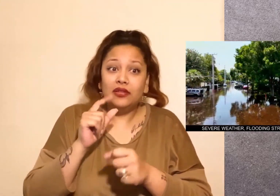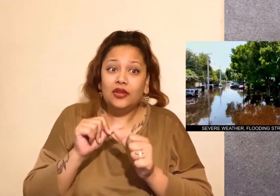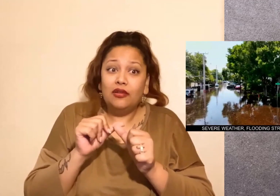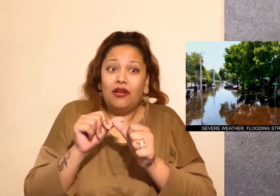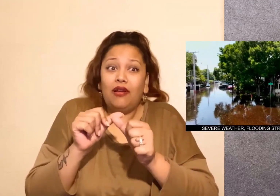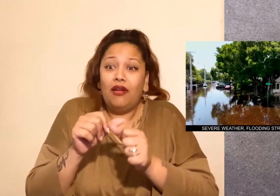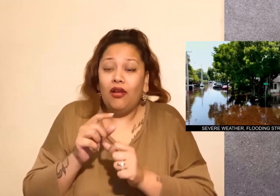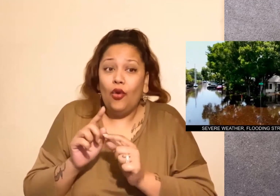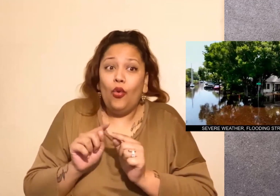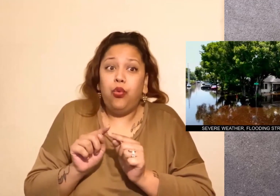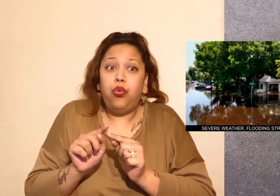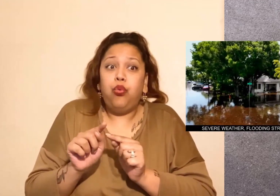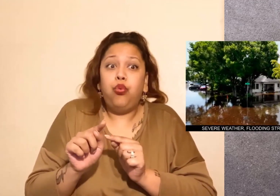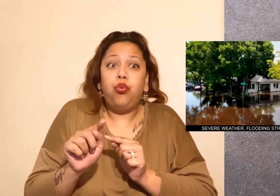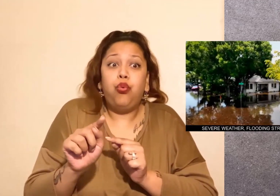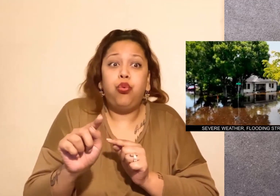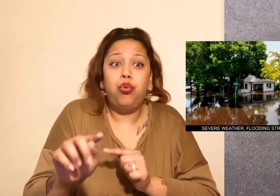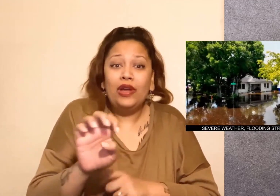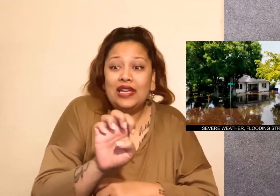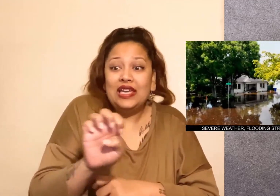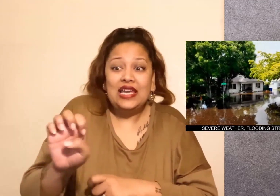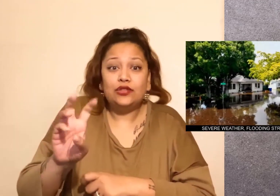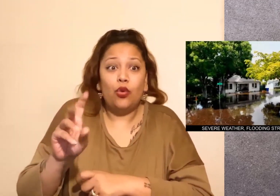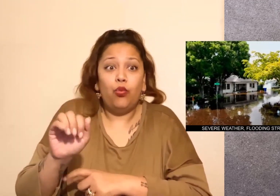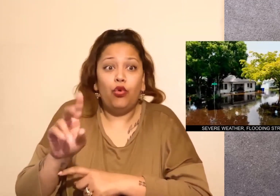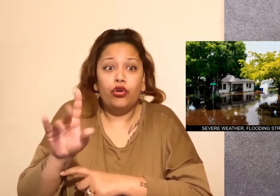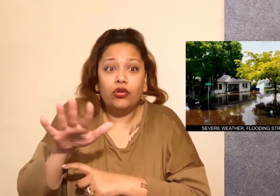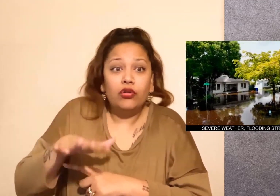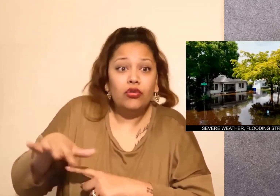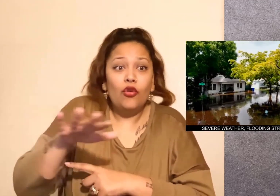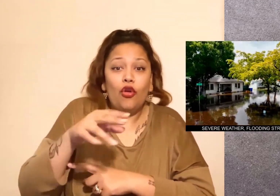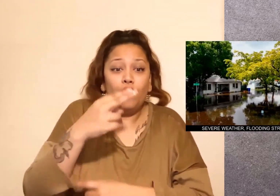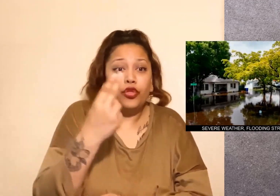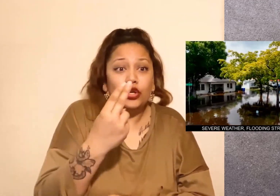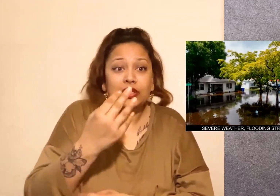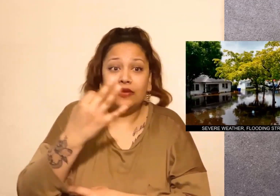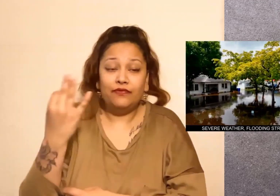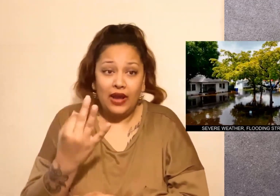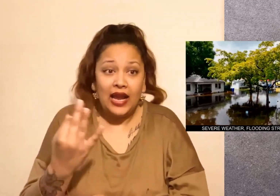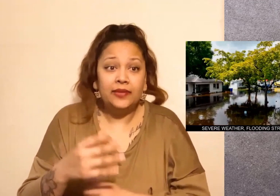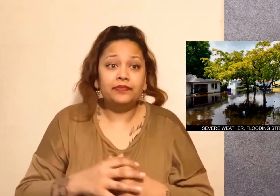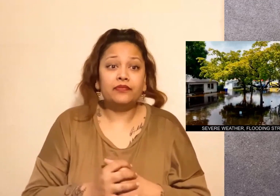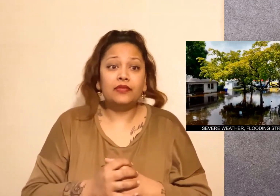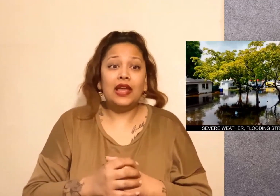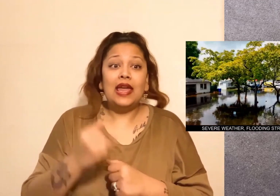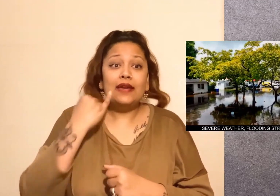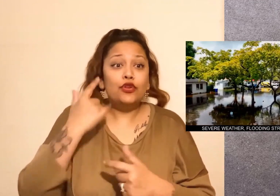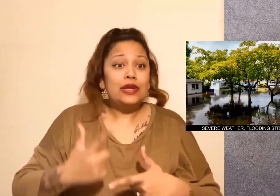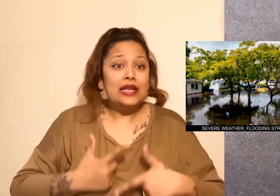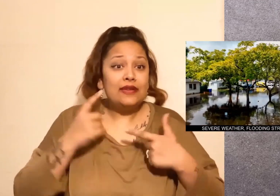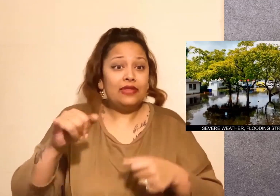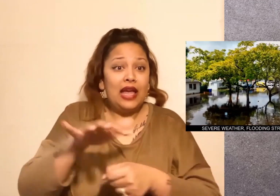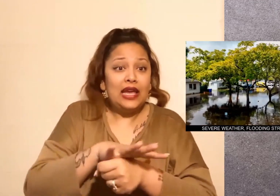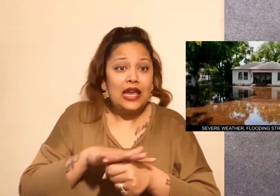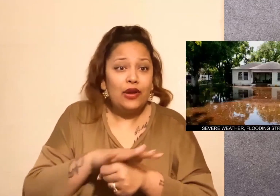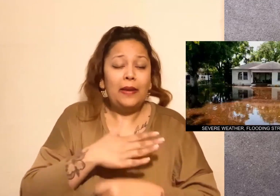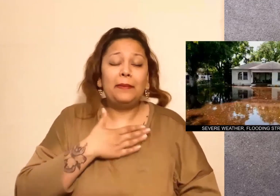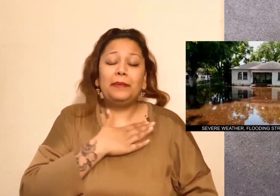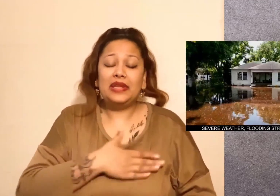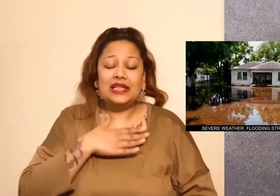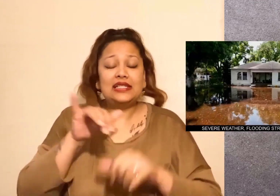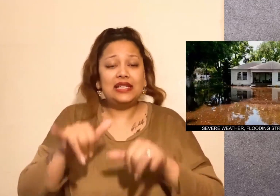could be heading eastward Thursday and Friday if you live in the area please stay safe